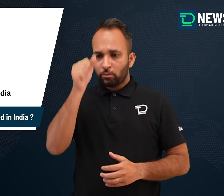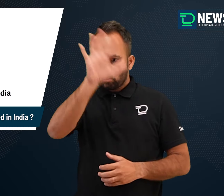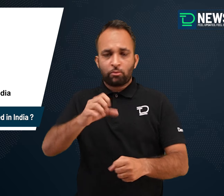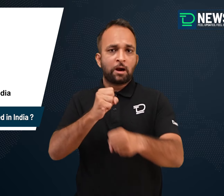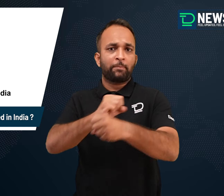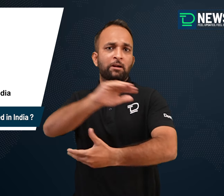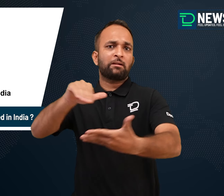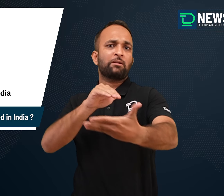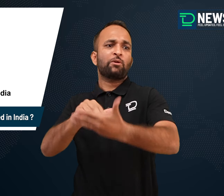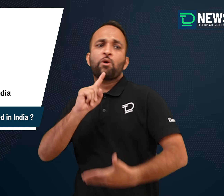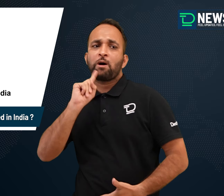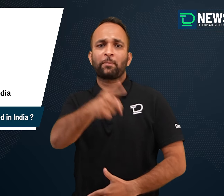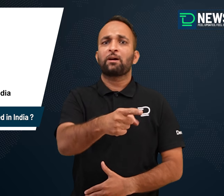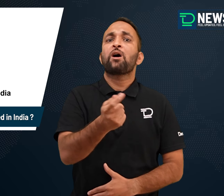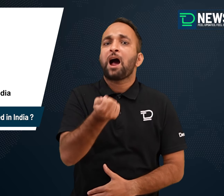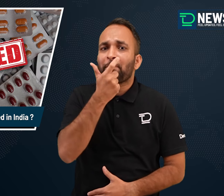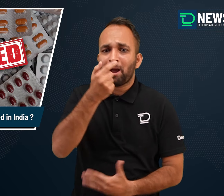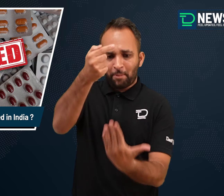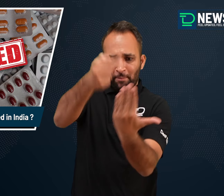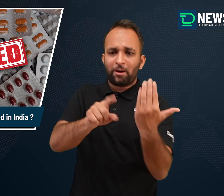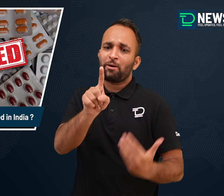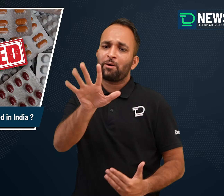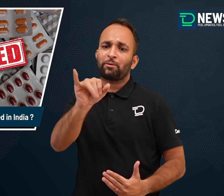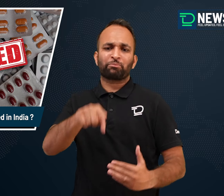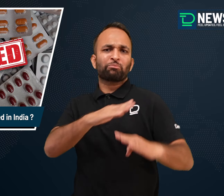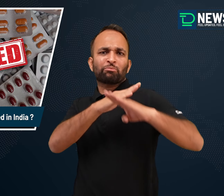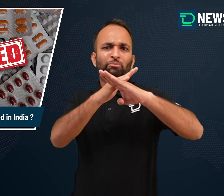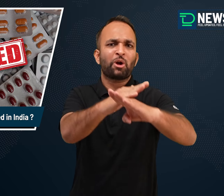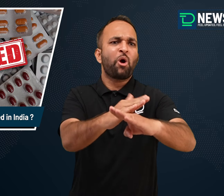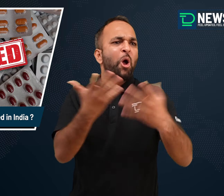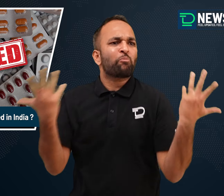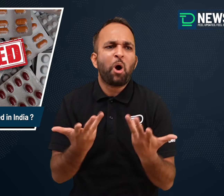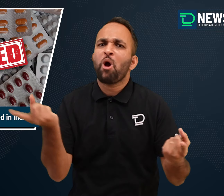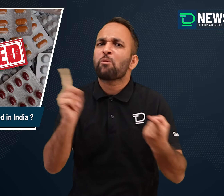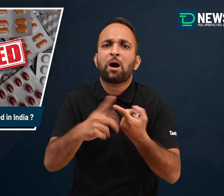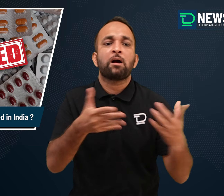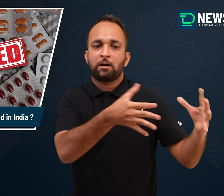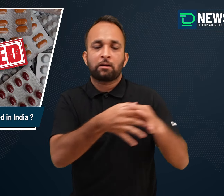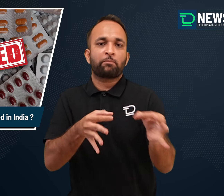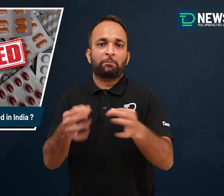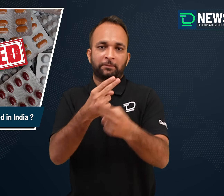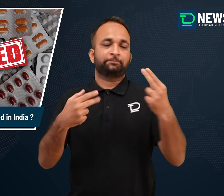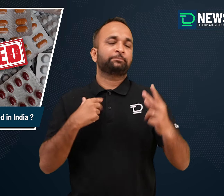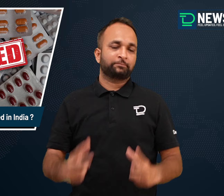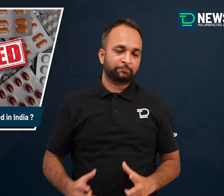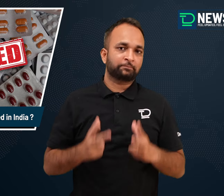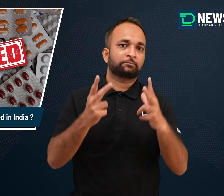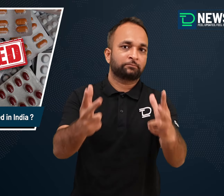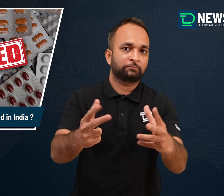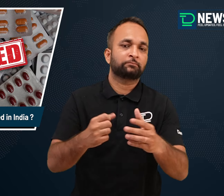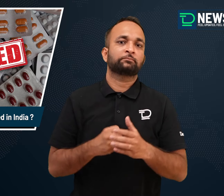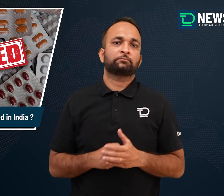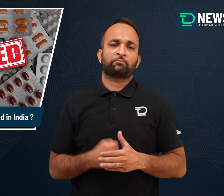Why are they banned ? Let me explain.